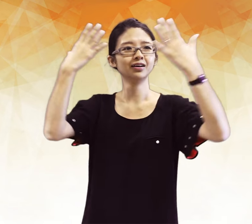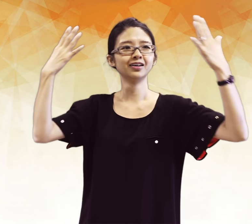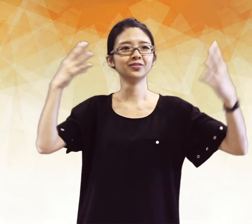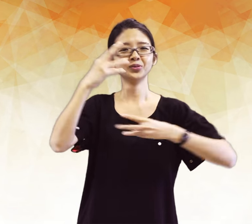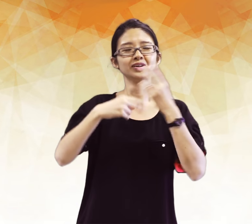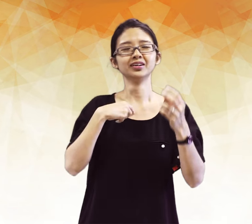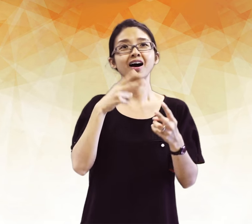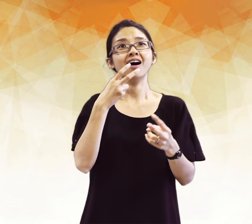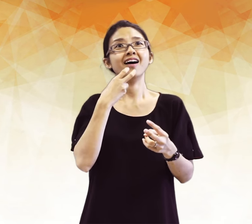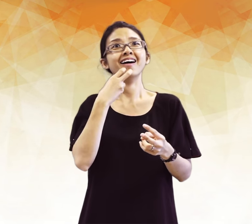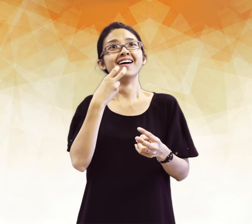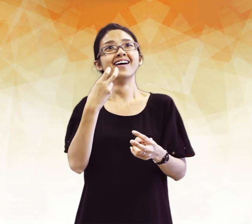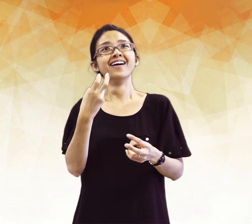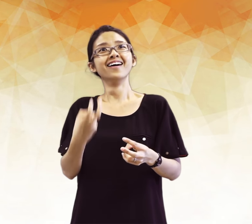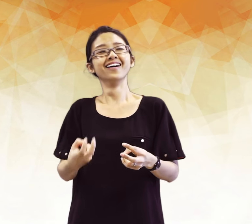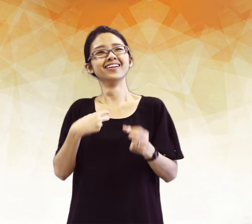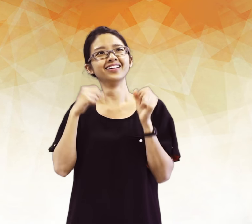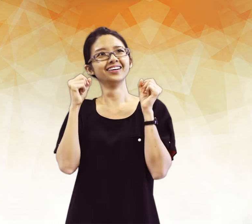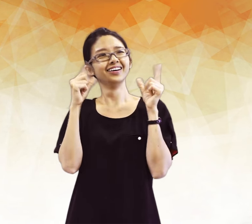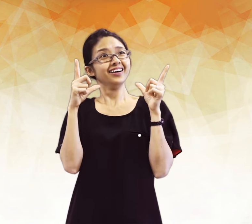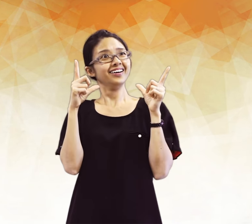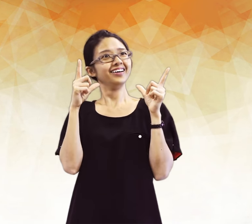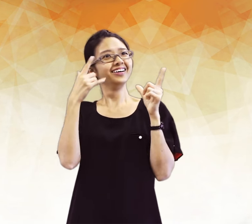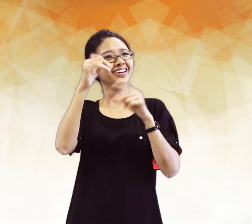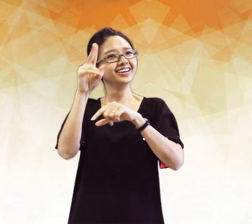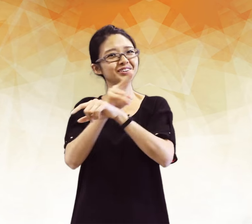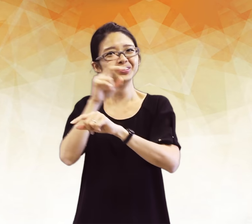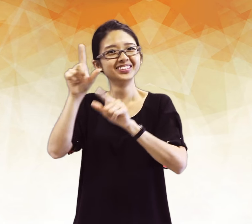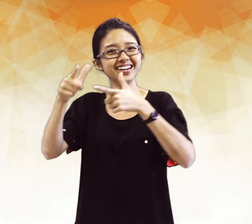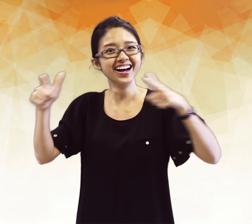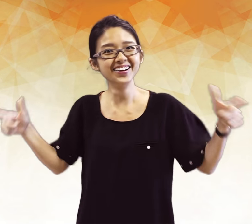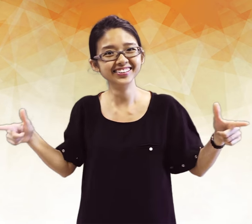like, "Inspiring the World" I was totally surprised to see them using sign language.